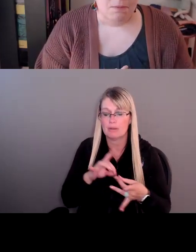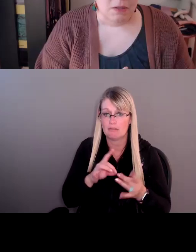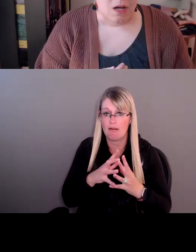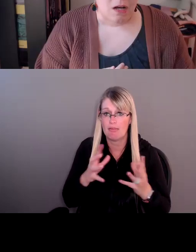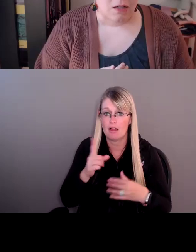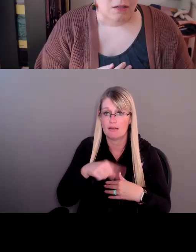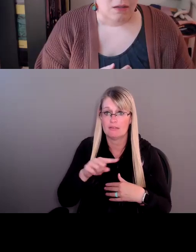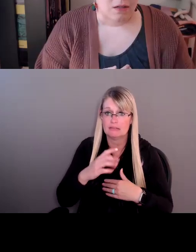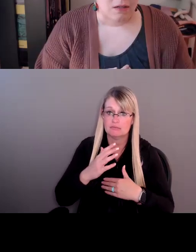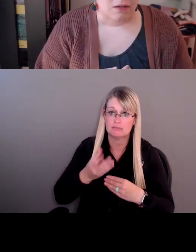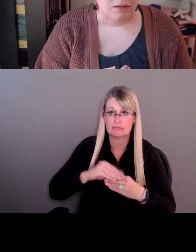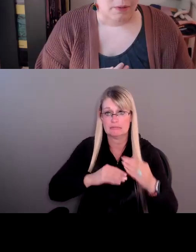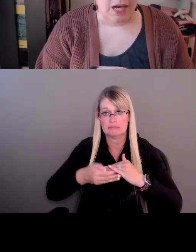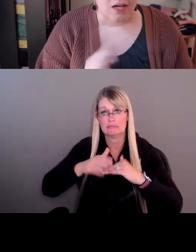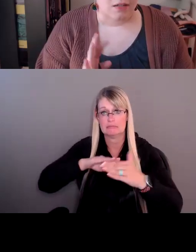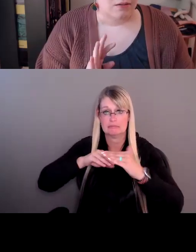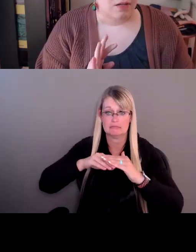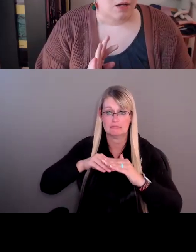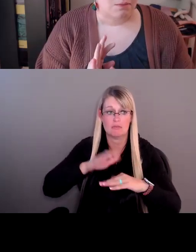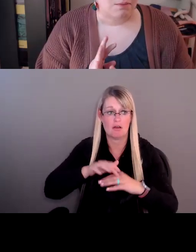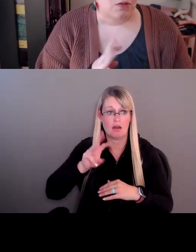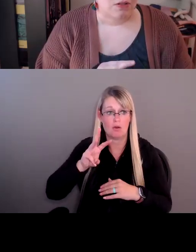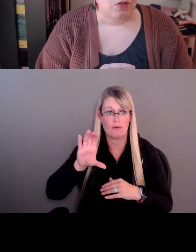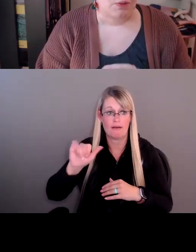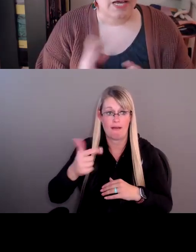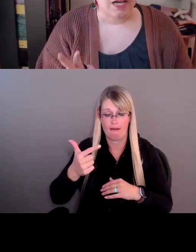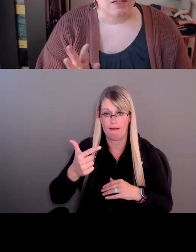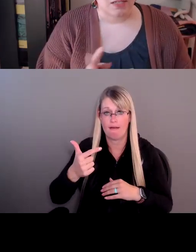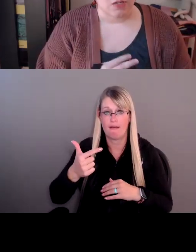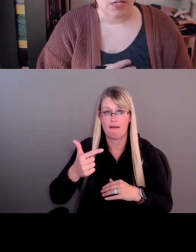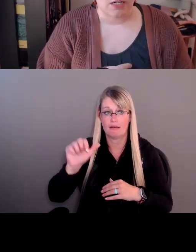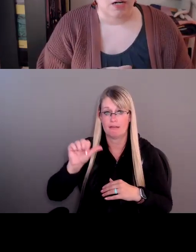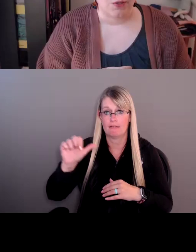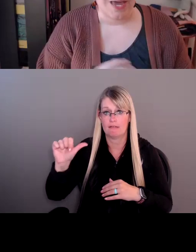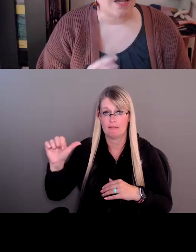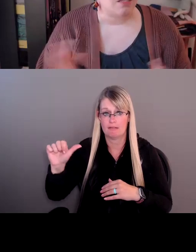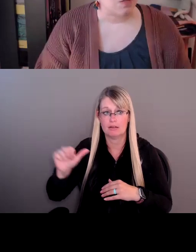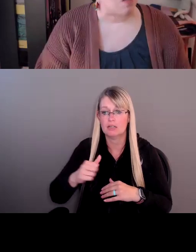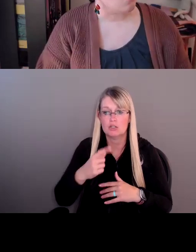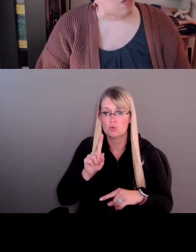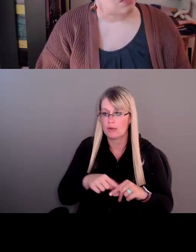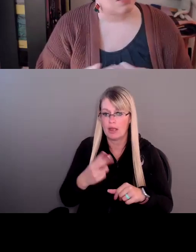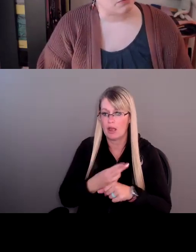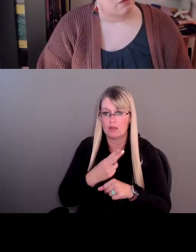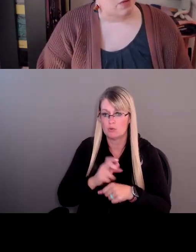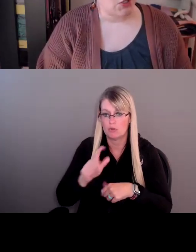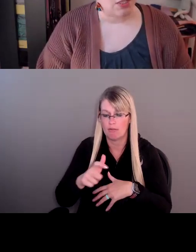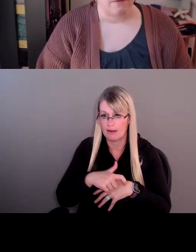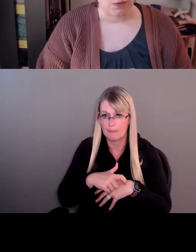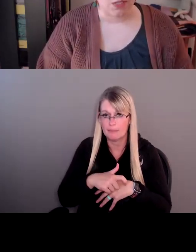build on the AAA success area which you can't use at once, because some of them conflict with each